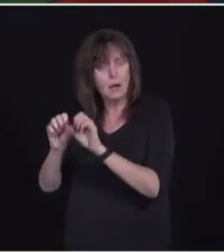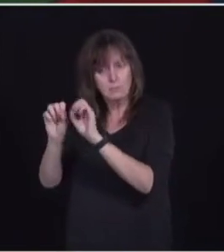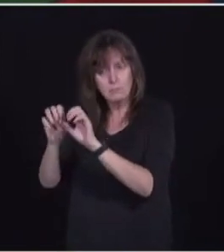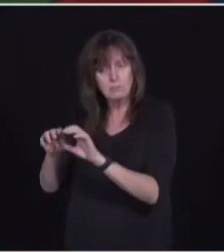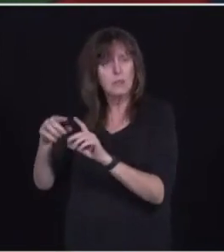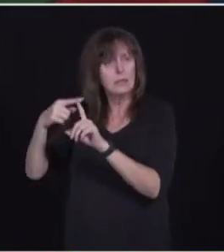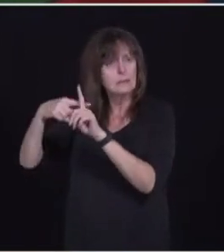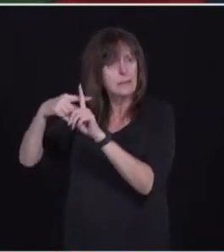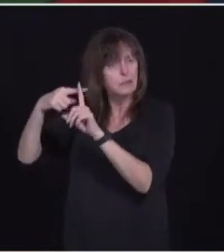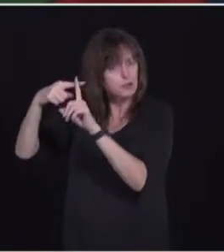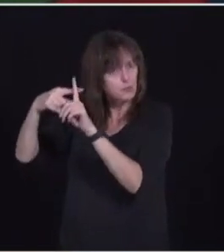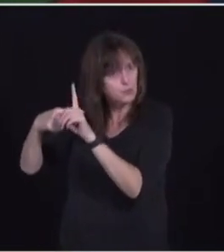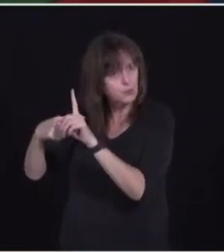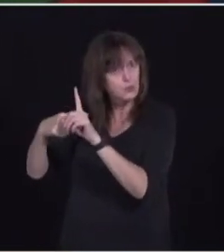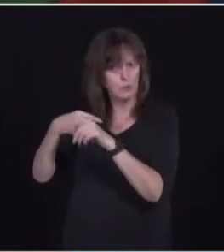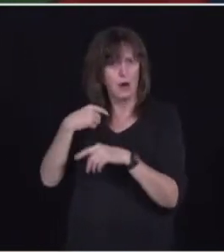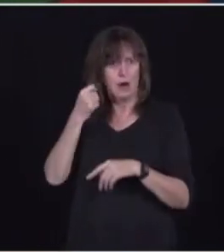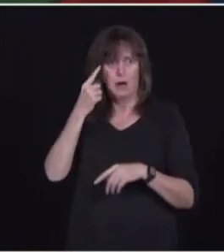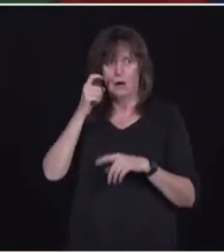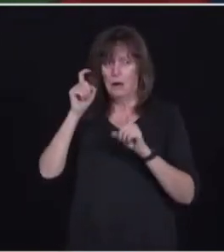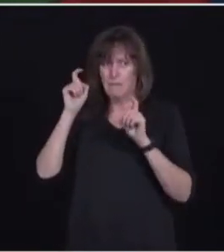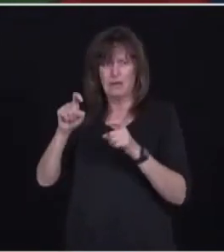a very specific